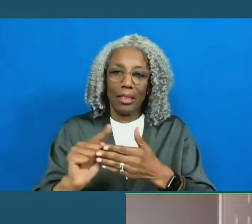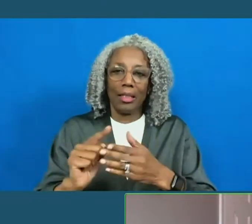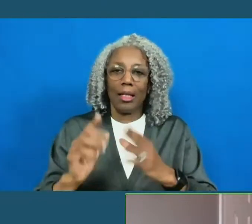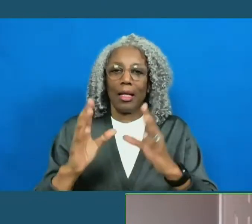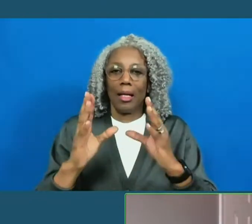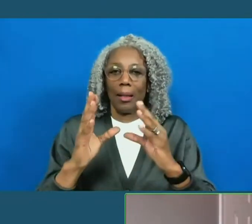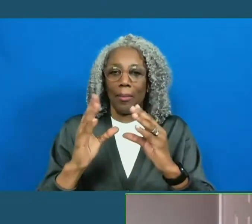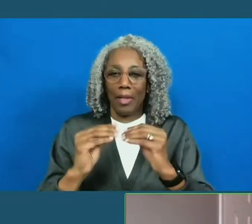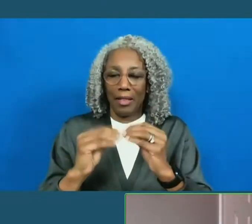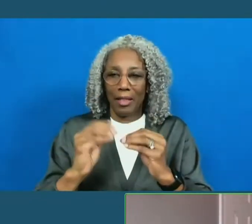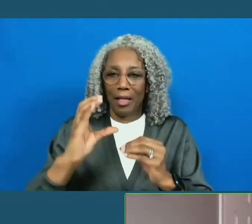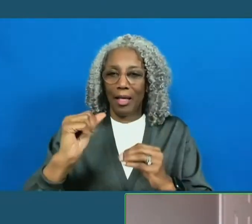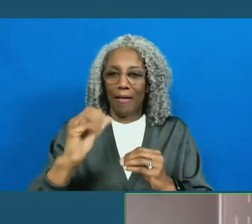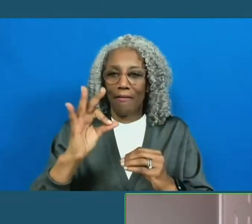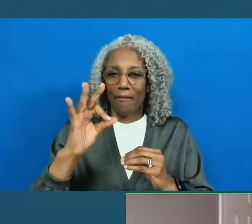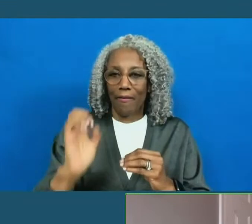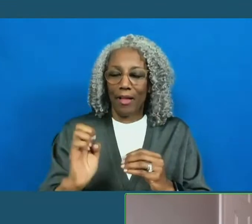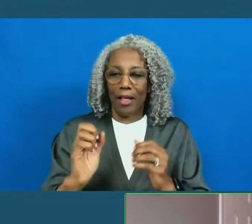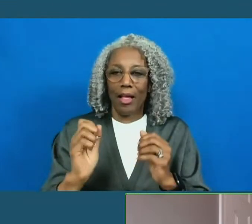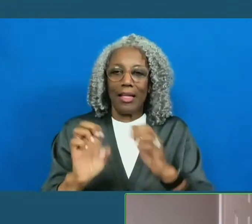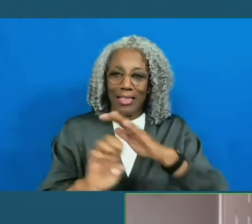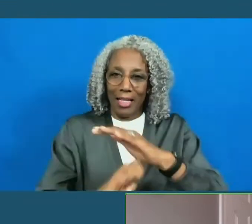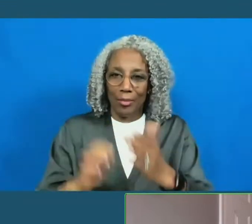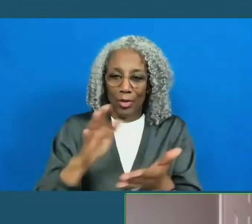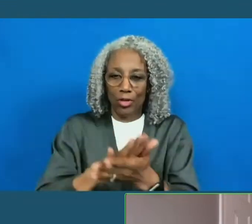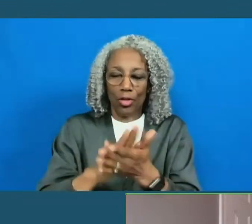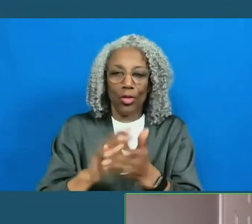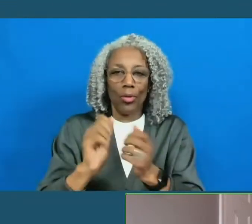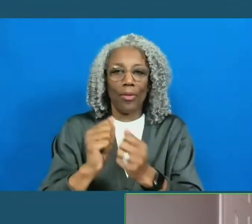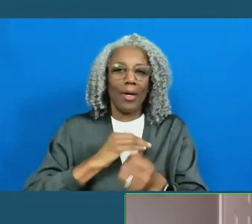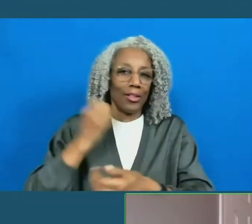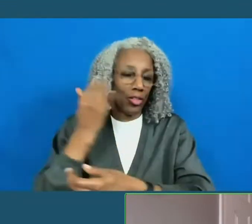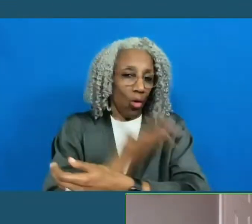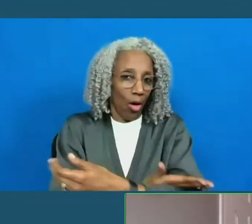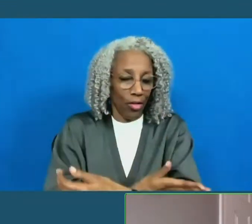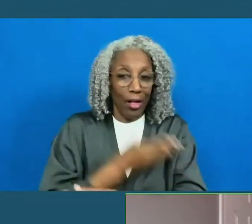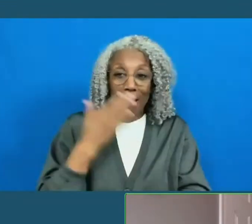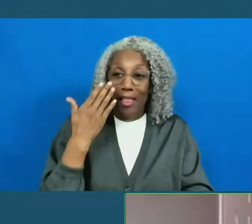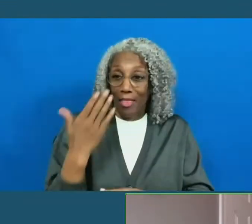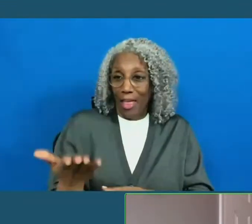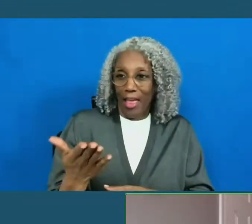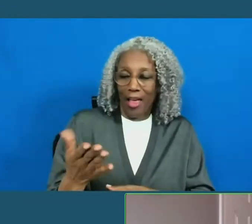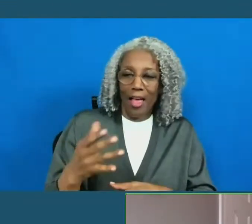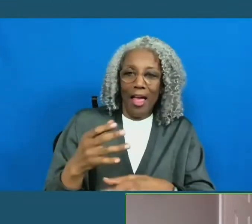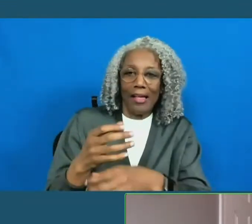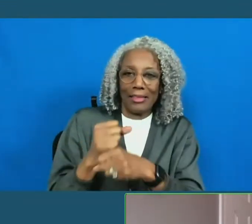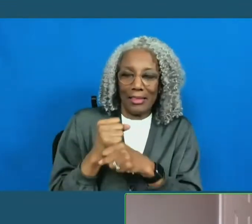Fortunately, I attend a weekly cafe. Um at the elementary